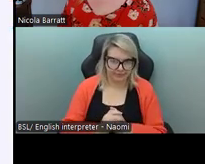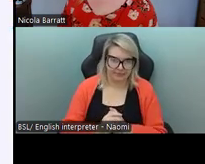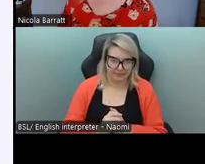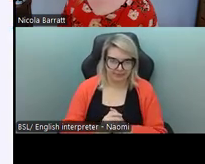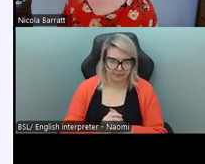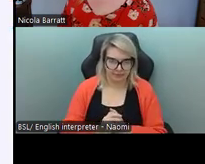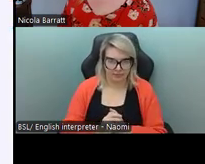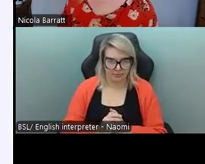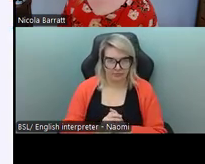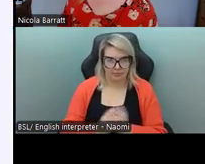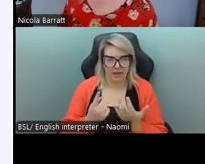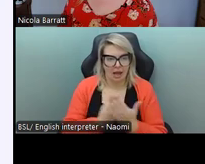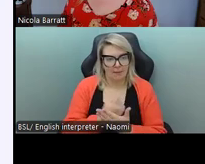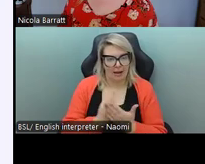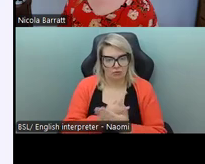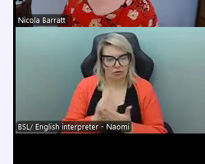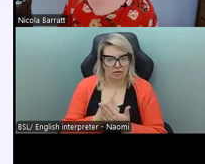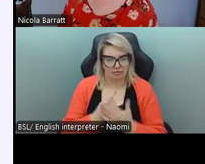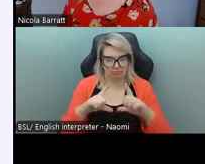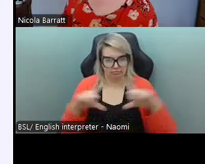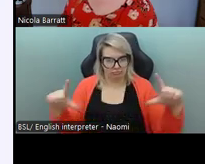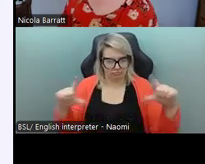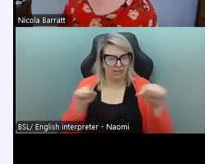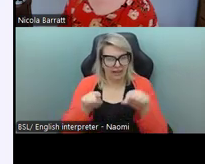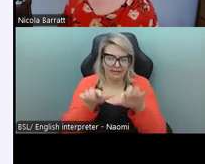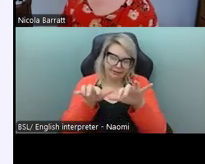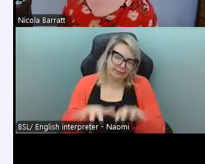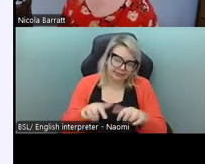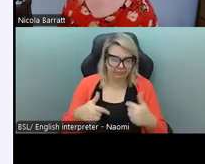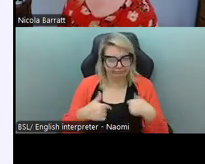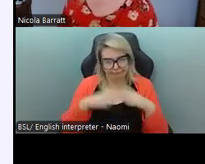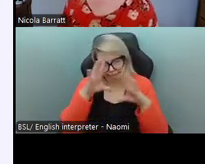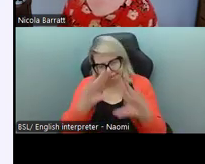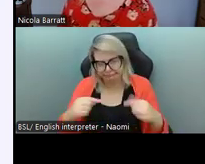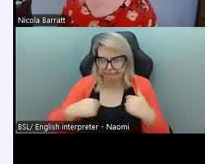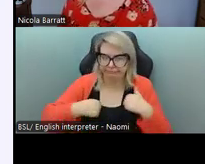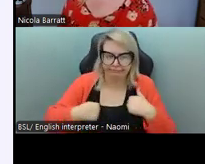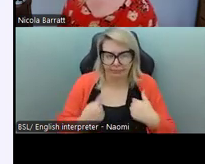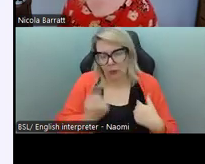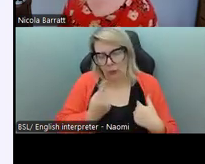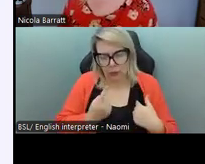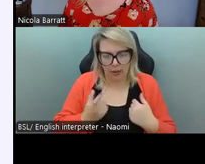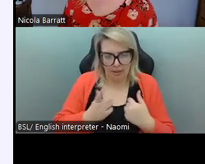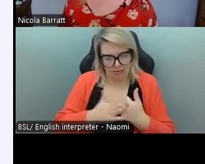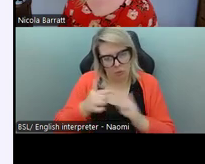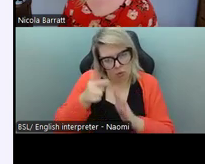Then you have an about section, which is your opportunity to tell the audience what you do in more depth and why it's important.